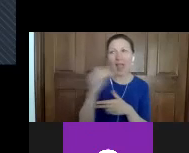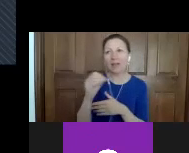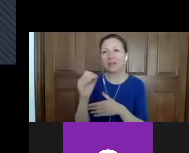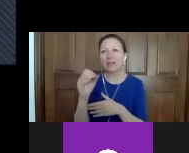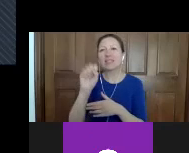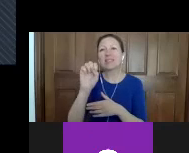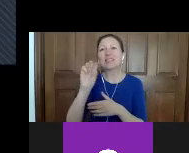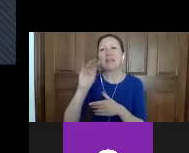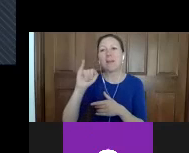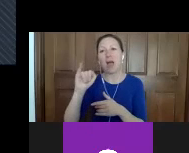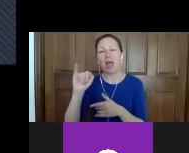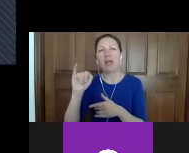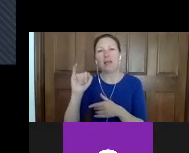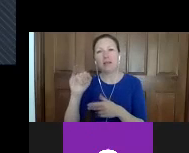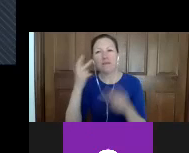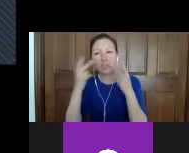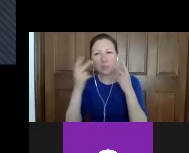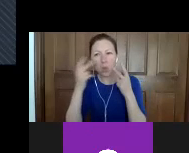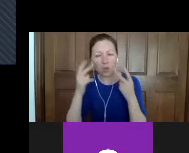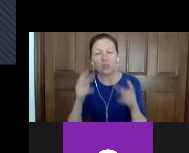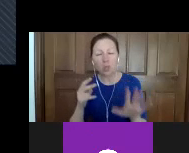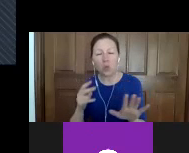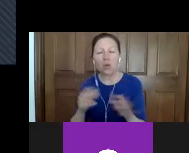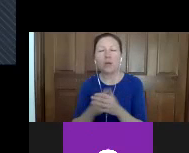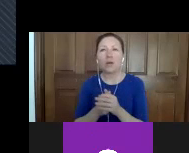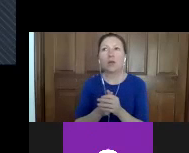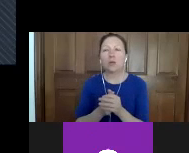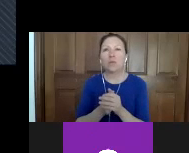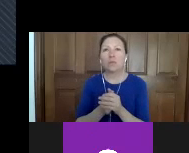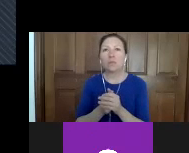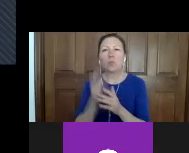and get around any unconscious bias that's going on in their heads.